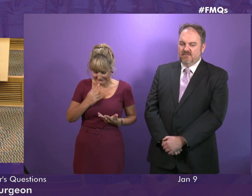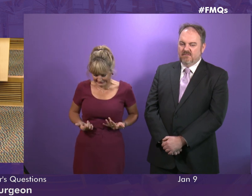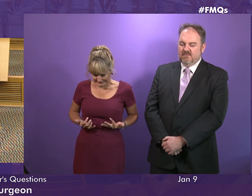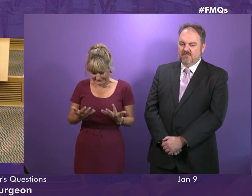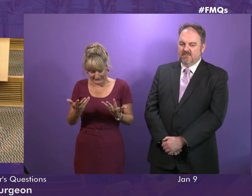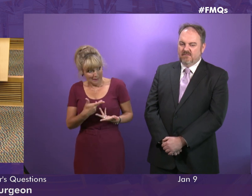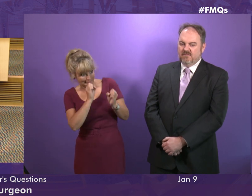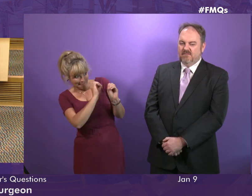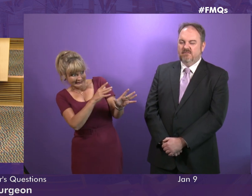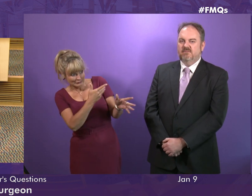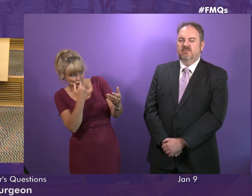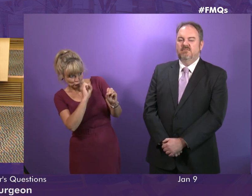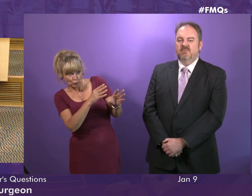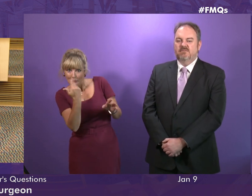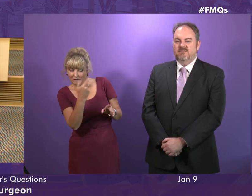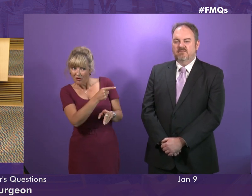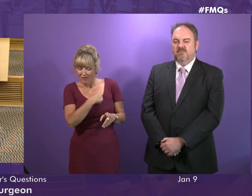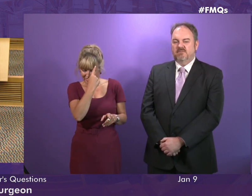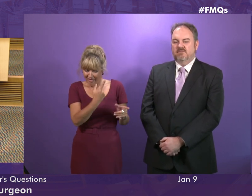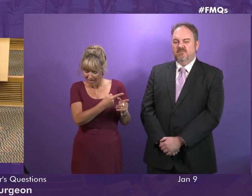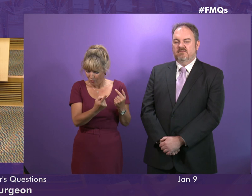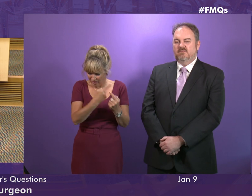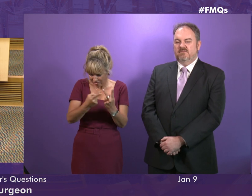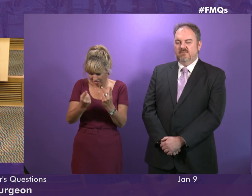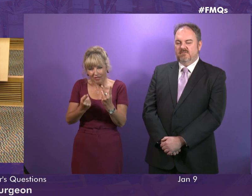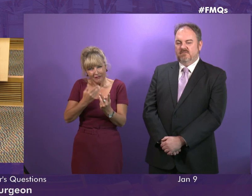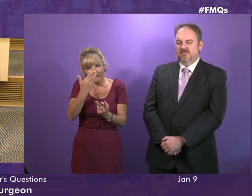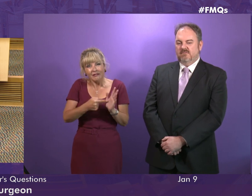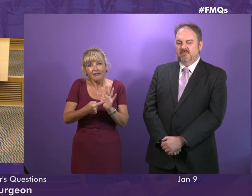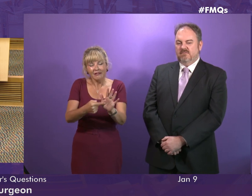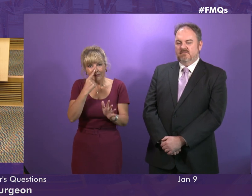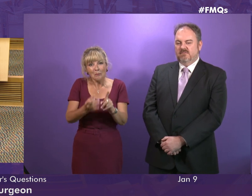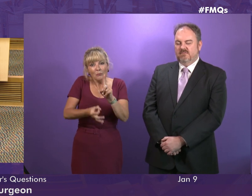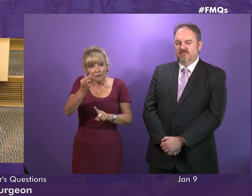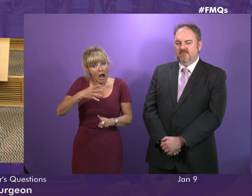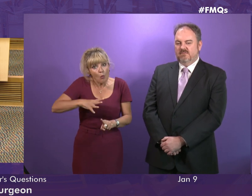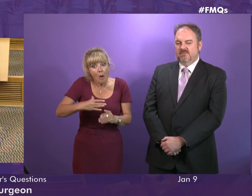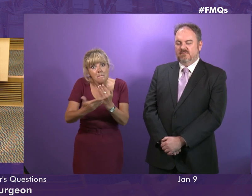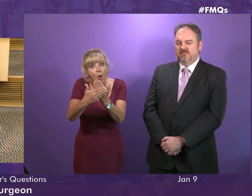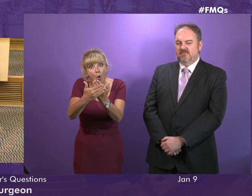in my previous answer, I think that that performance shows improvement. I want to see more improvement,